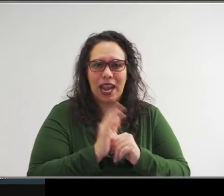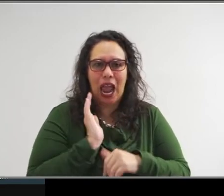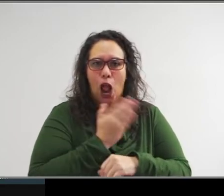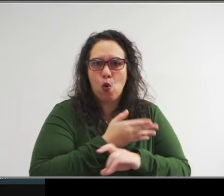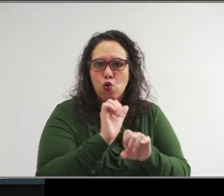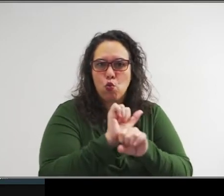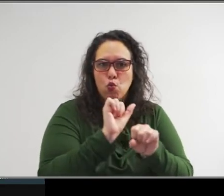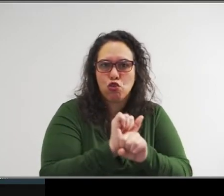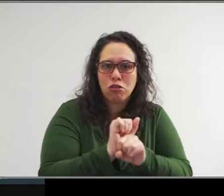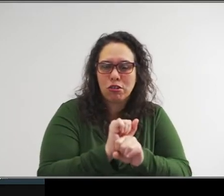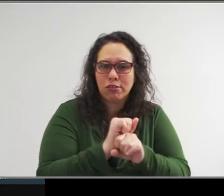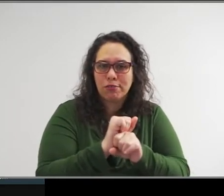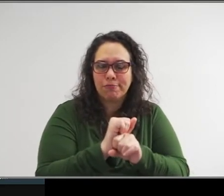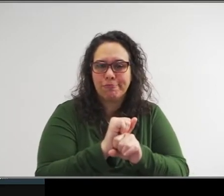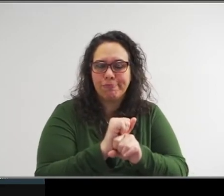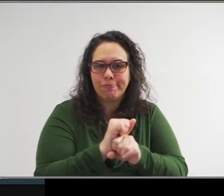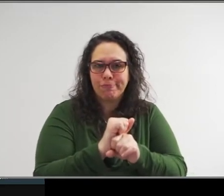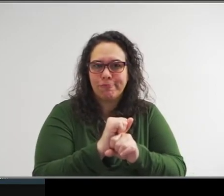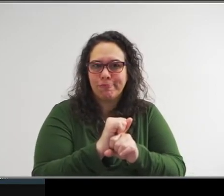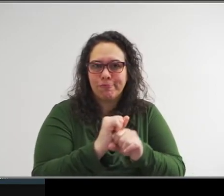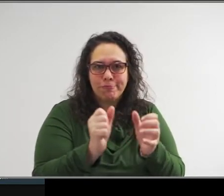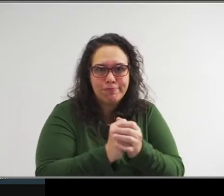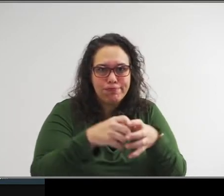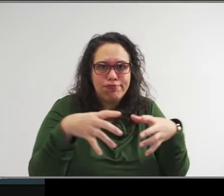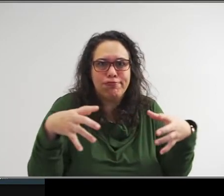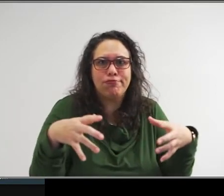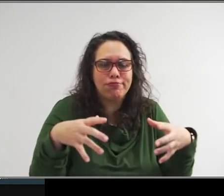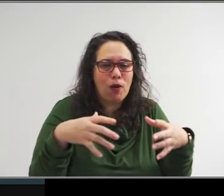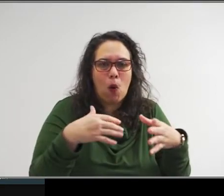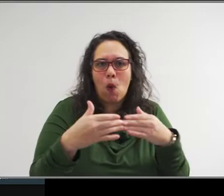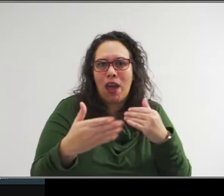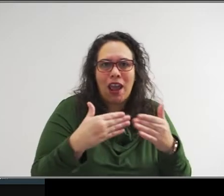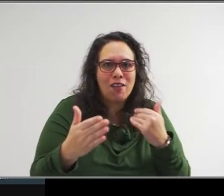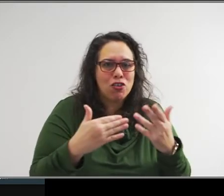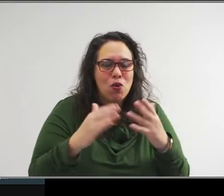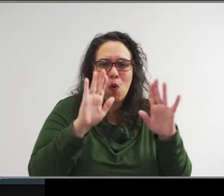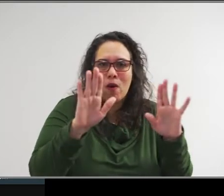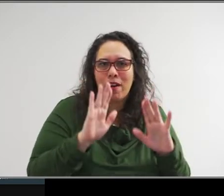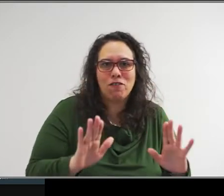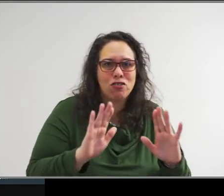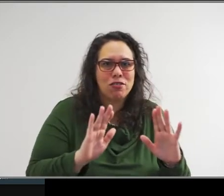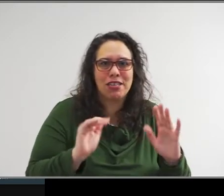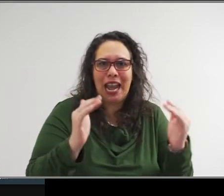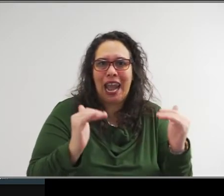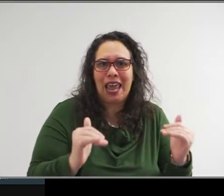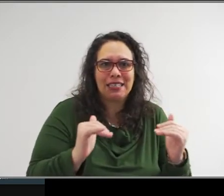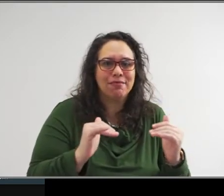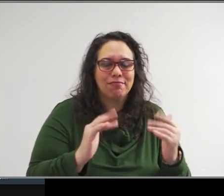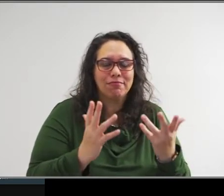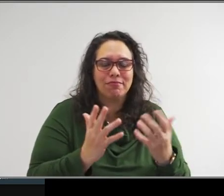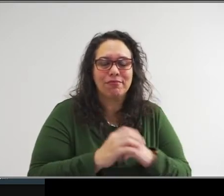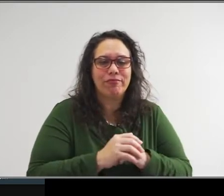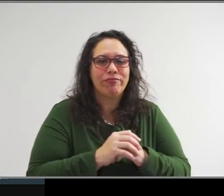whatever wonderful next steps the group wants to take us. Our first meeting will be on January 21st